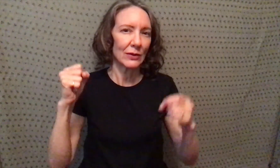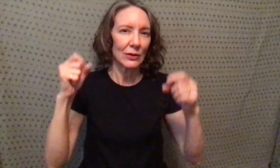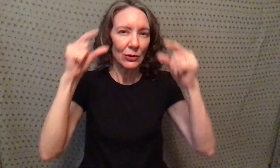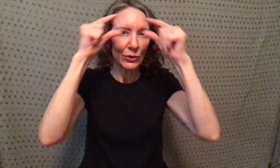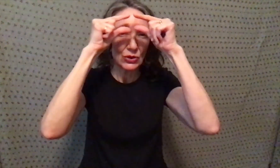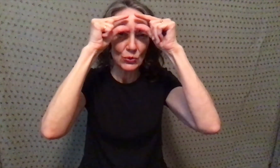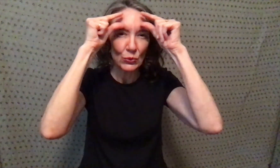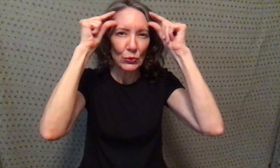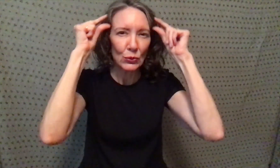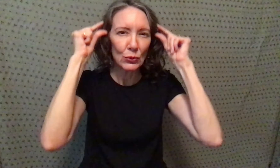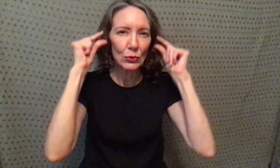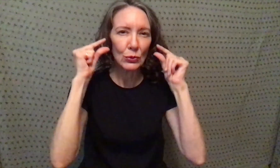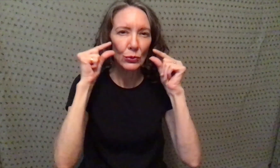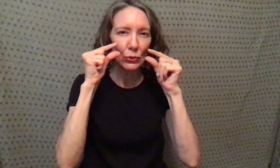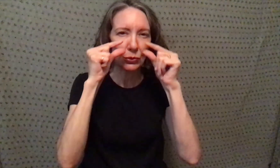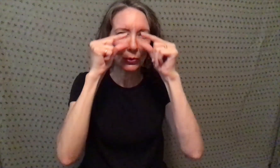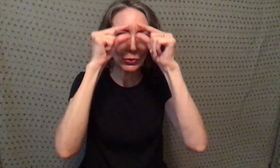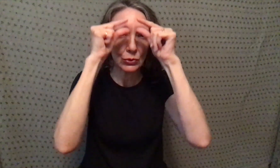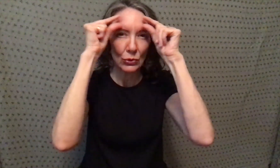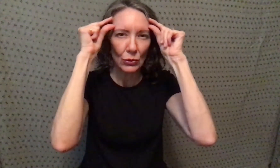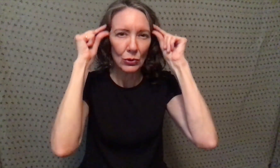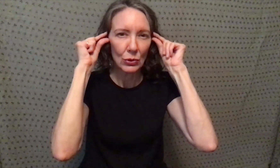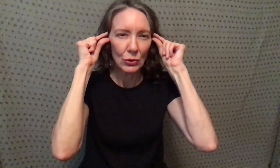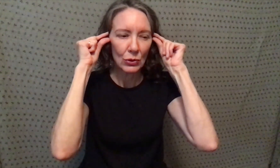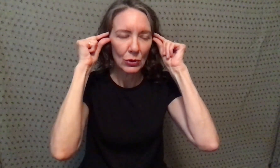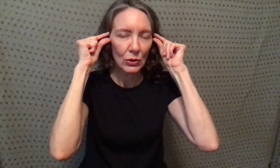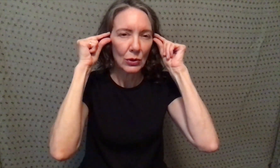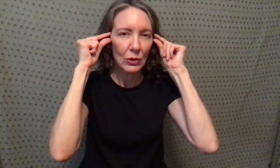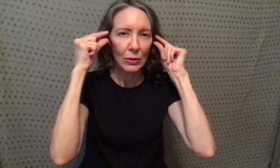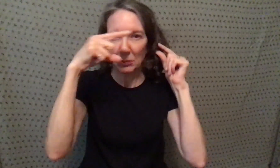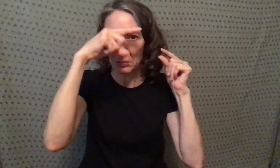they're silver around the edges